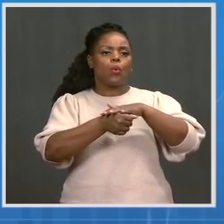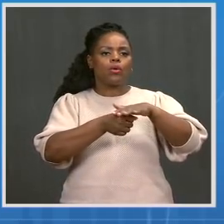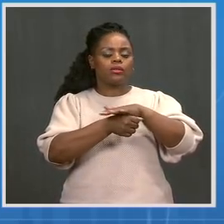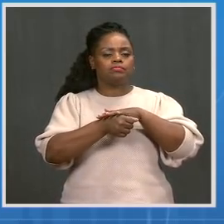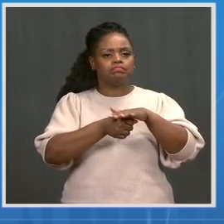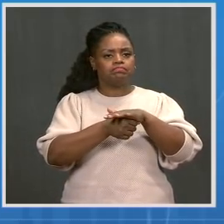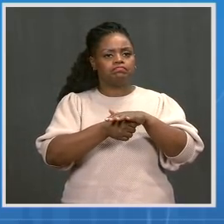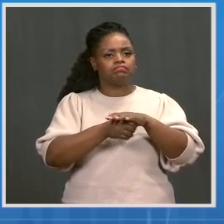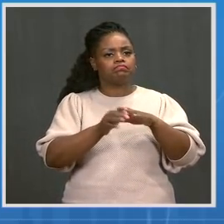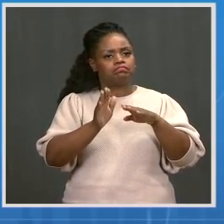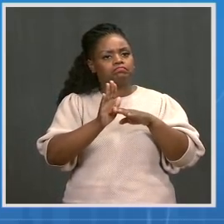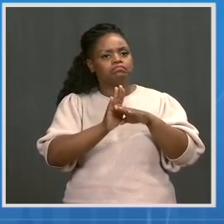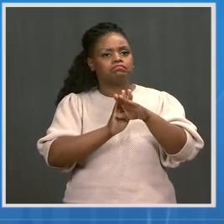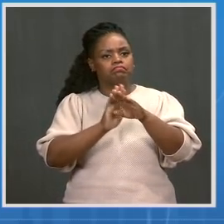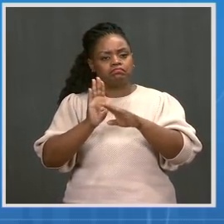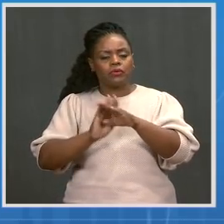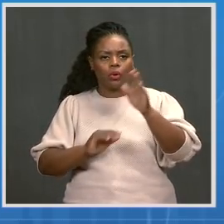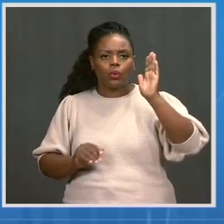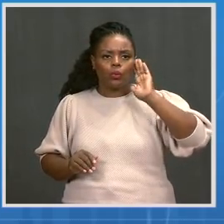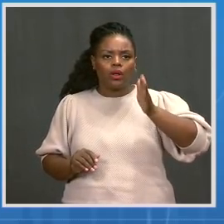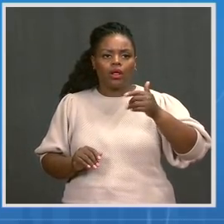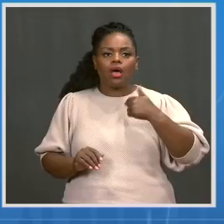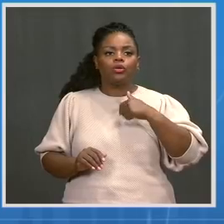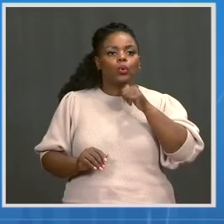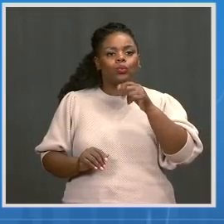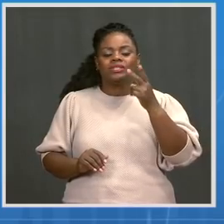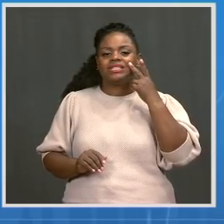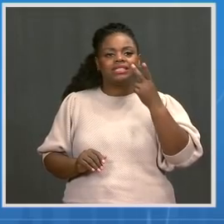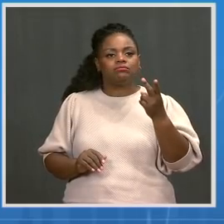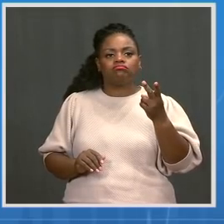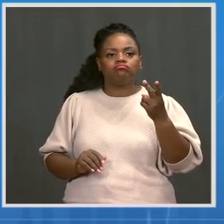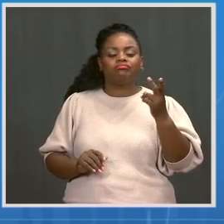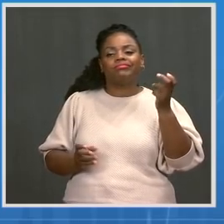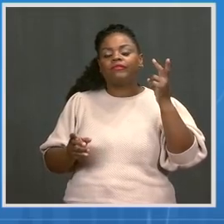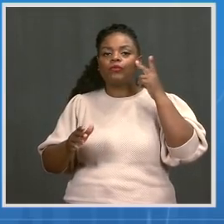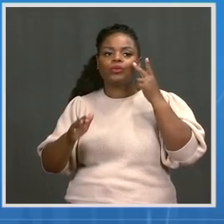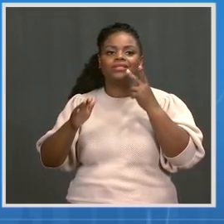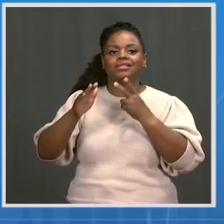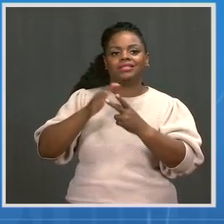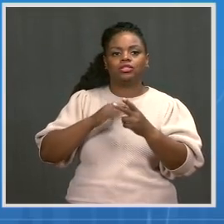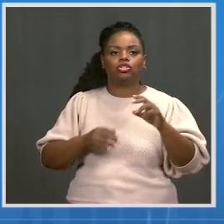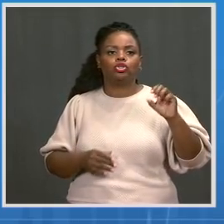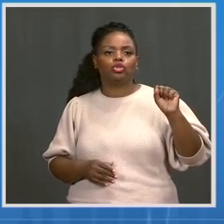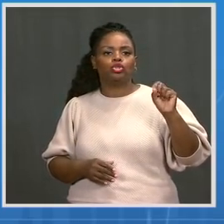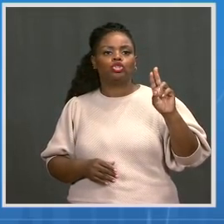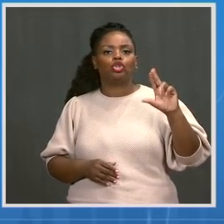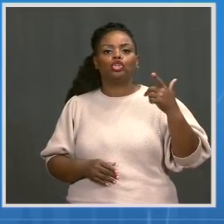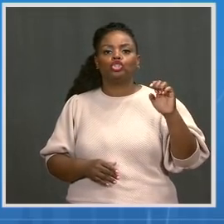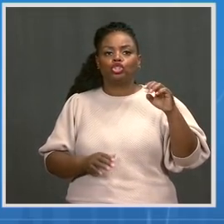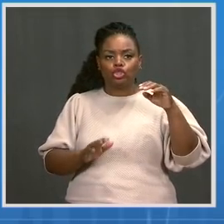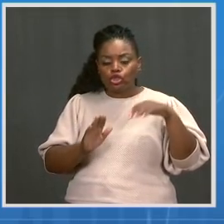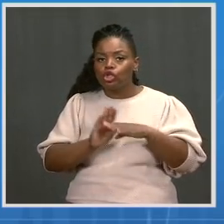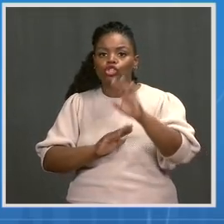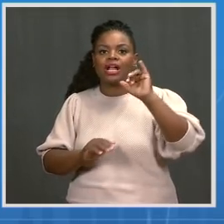I don't foresee what we refer to a surge as we have known it, namely the three major surges